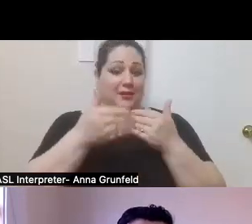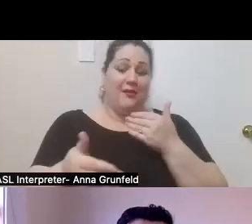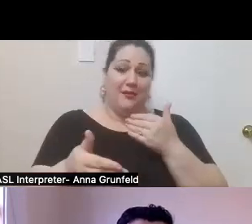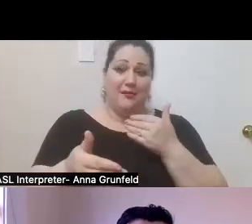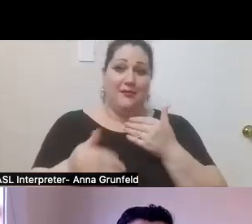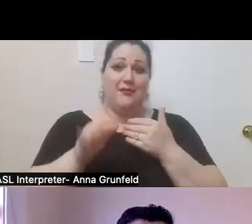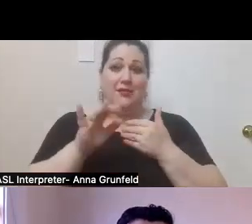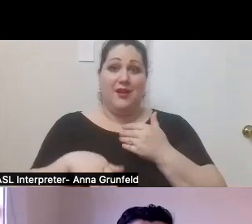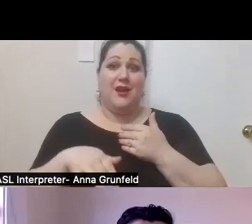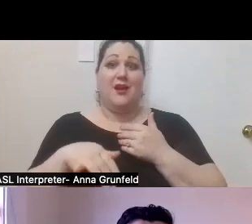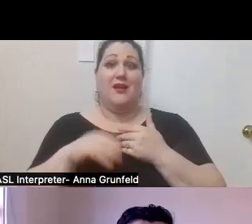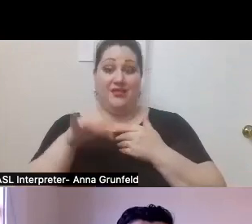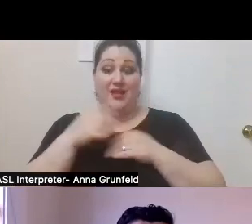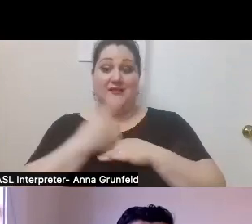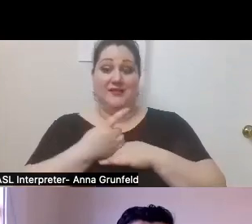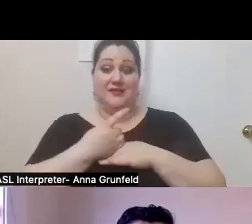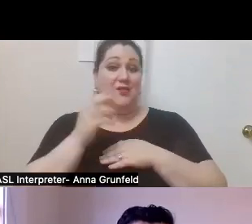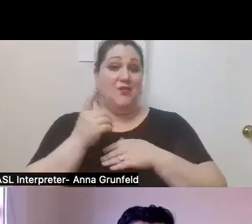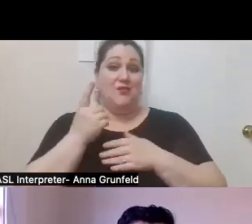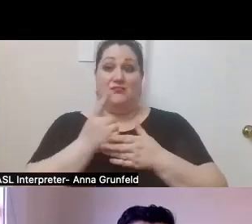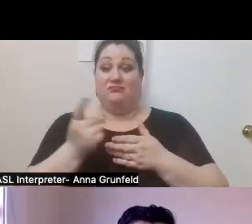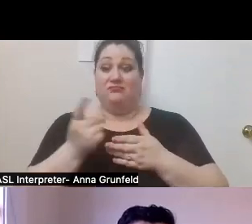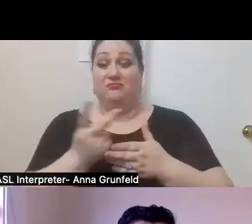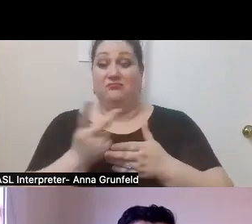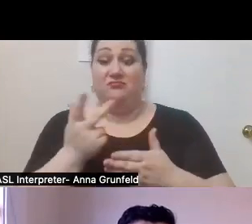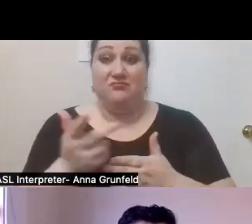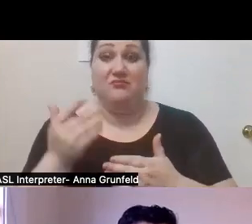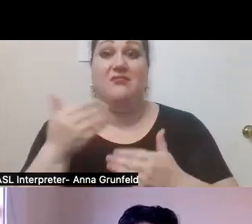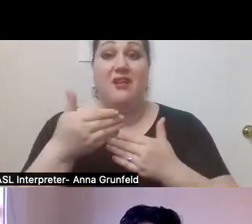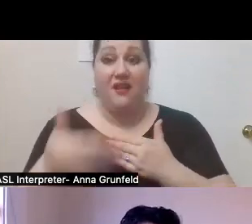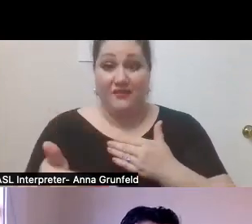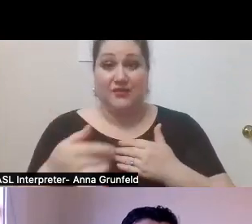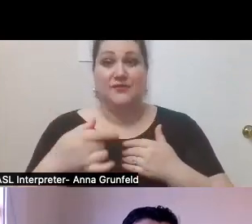It felt, it felt. Really like I woke up three weeks later.